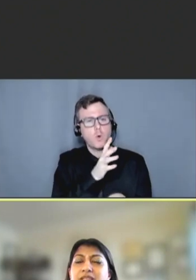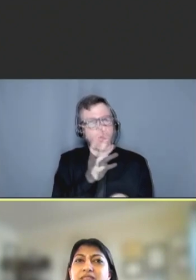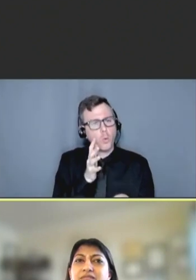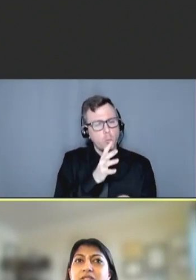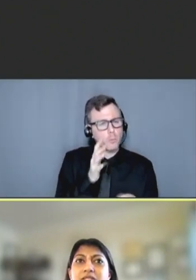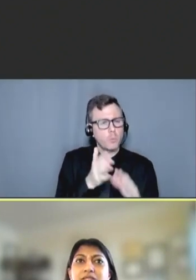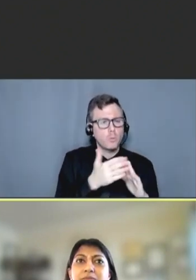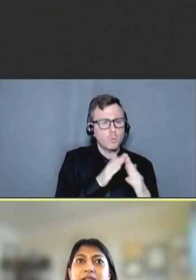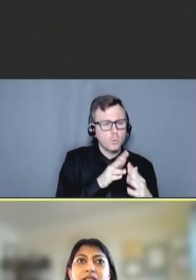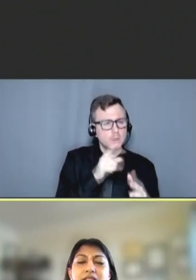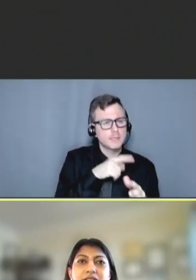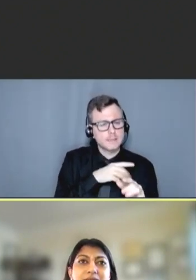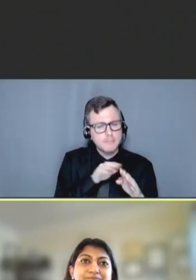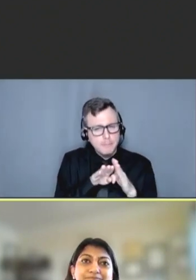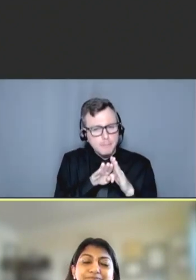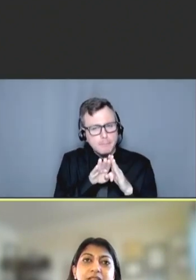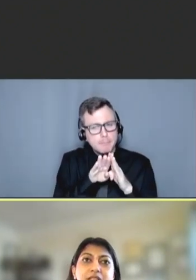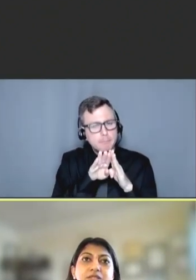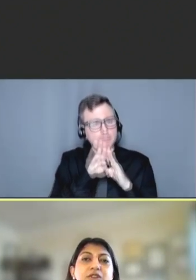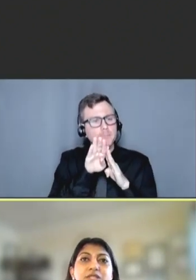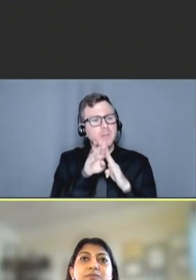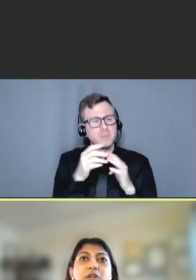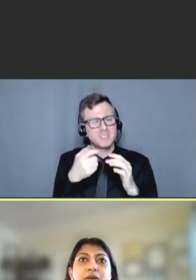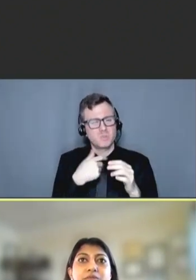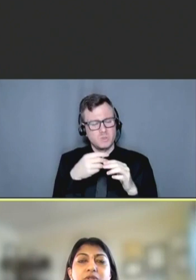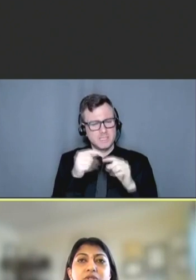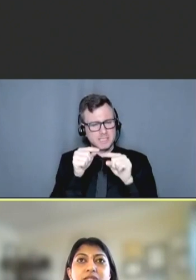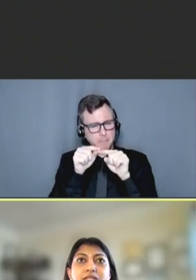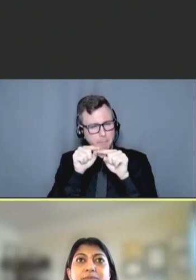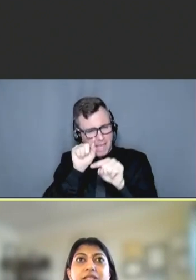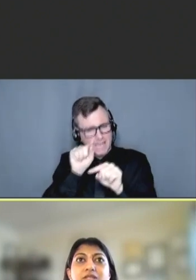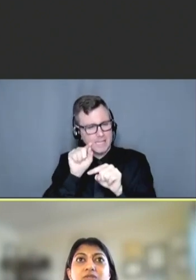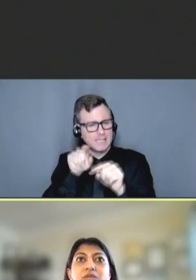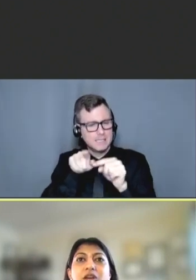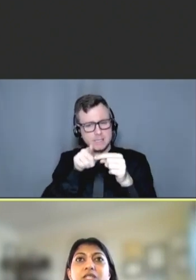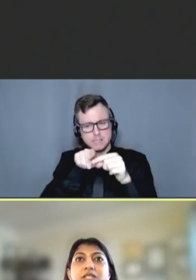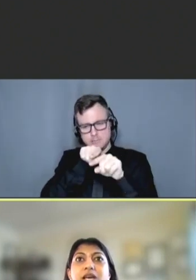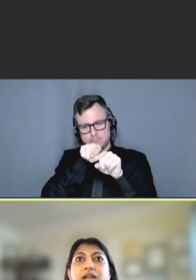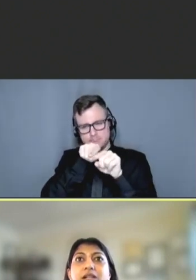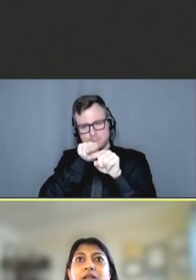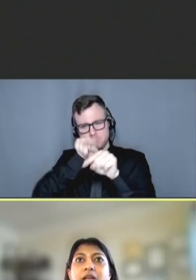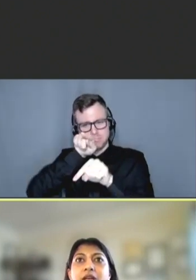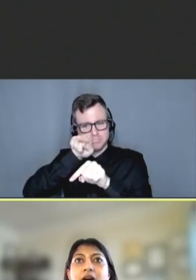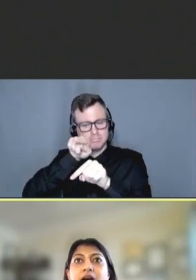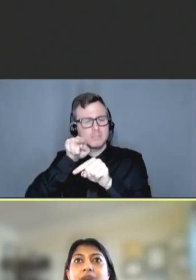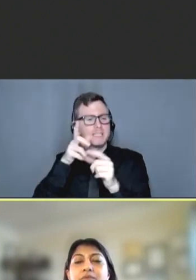given the split it's very small numbers, so the split is really hard to tell.